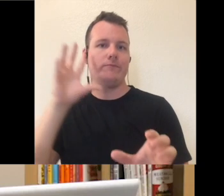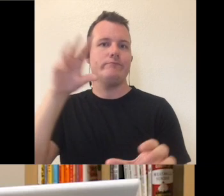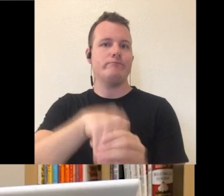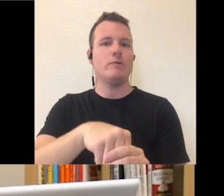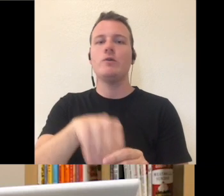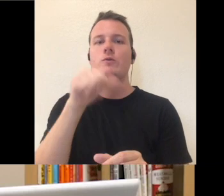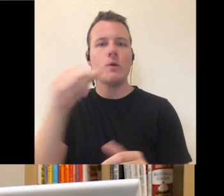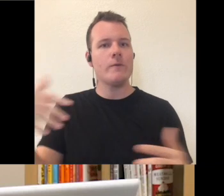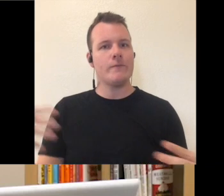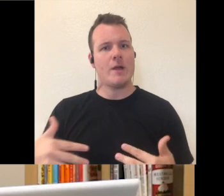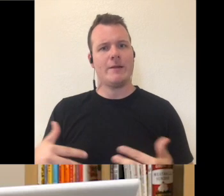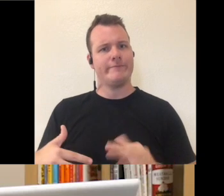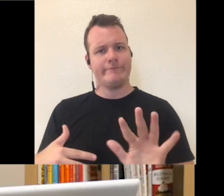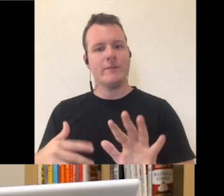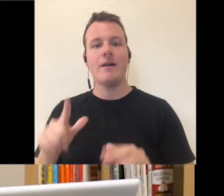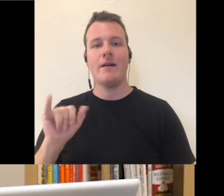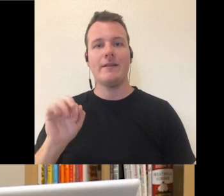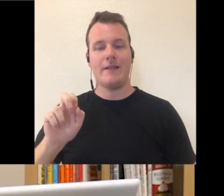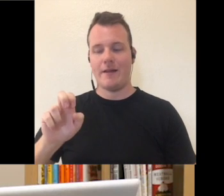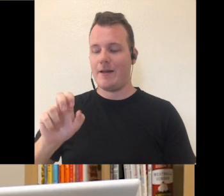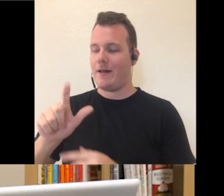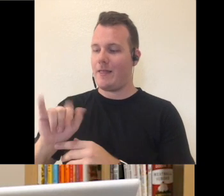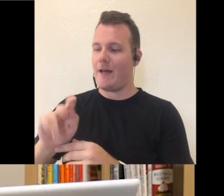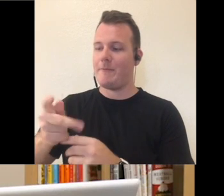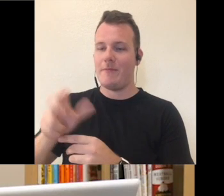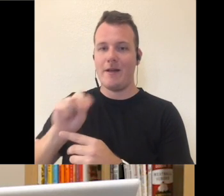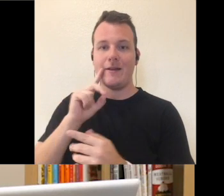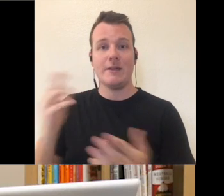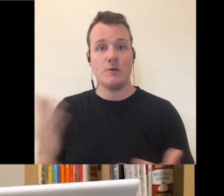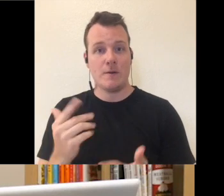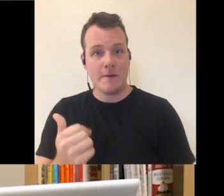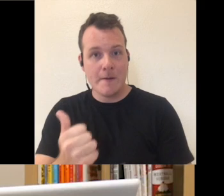Live Plan is here to help. It's gonna guide you every step of the way, and at